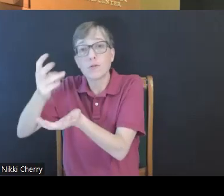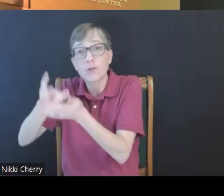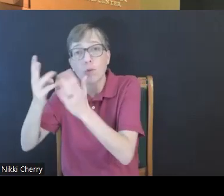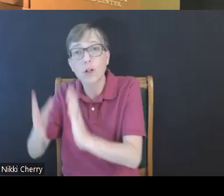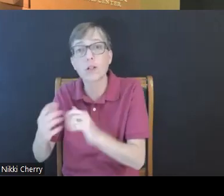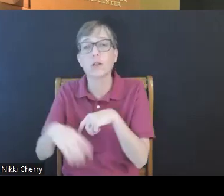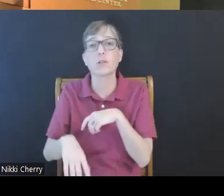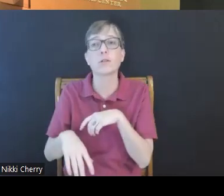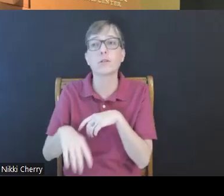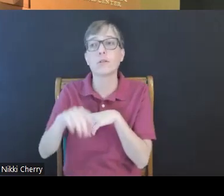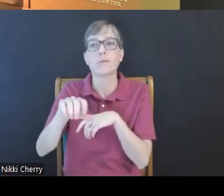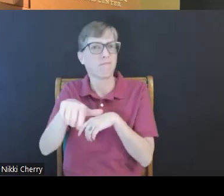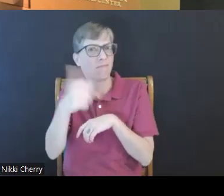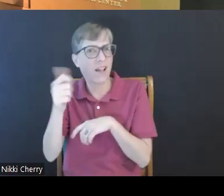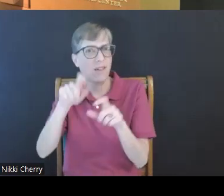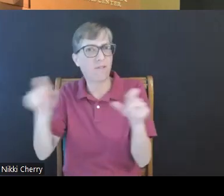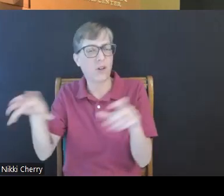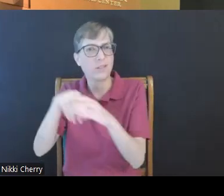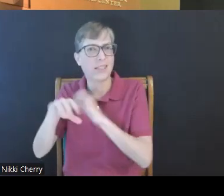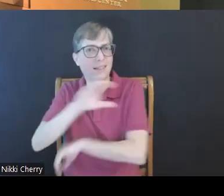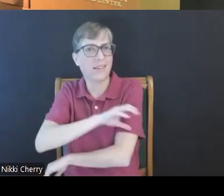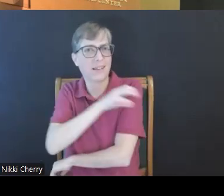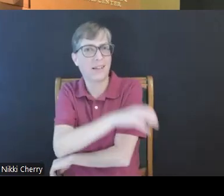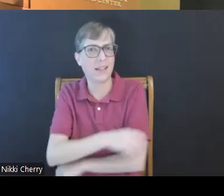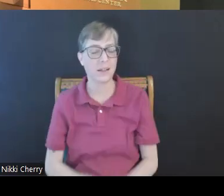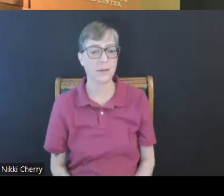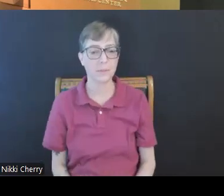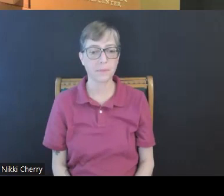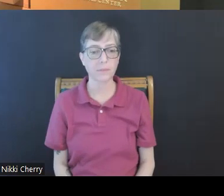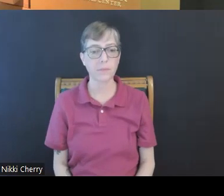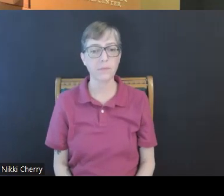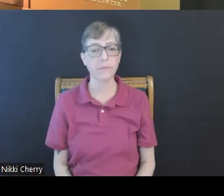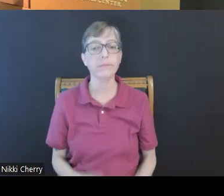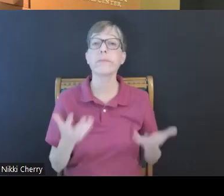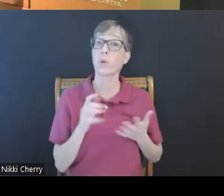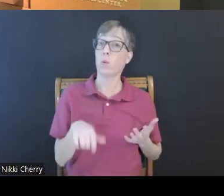how to do that what else do we need to do we said how do we know if patients aren't getting better